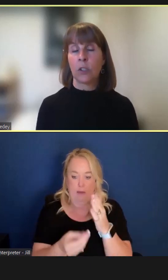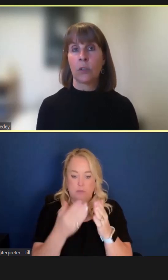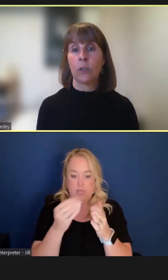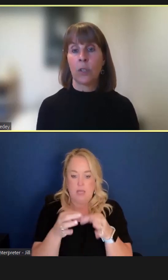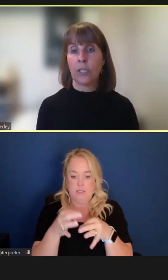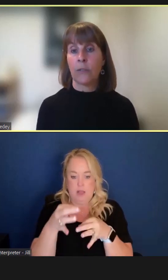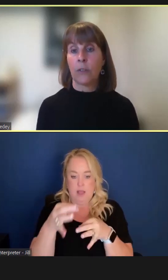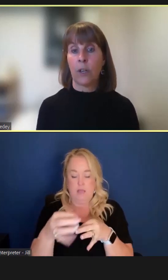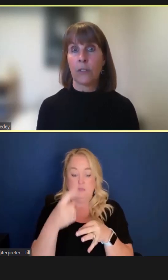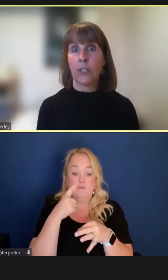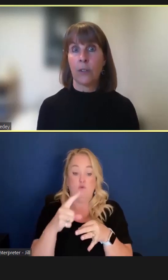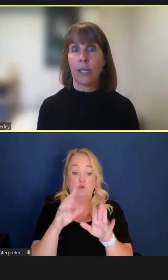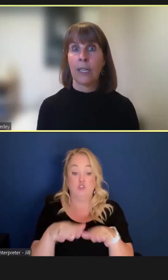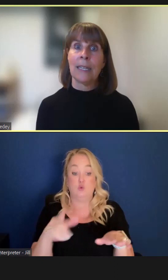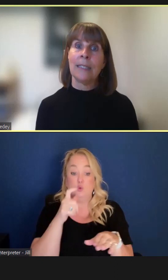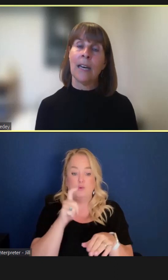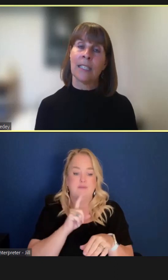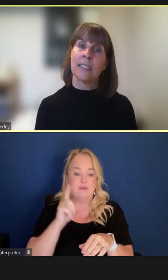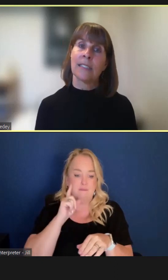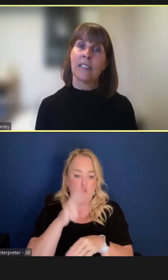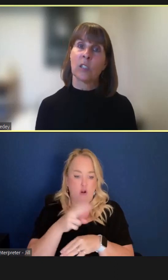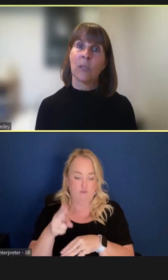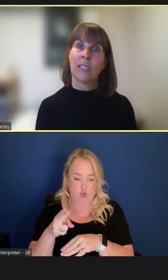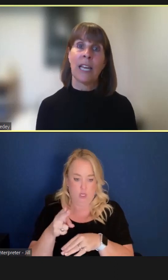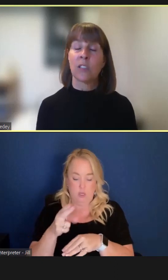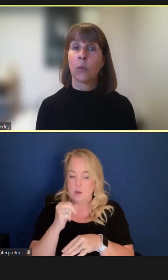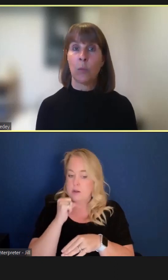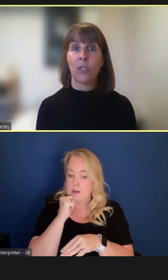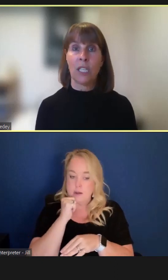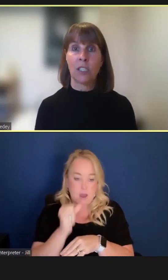who are deaf or heart of hearing not an assessment that has the reputation of